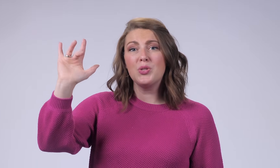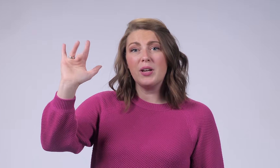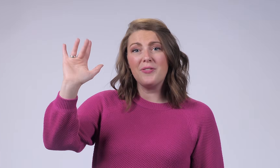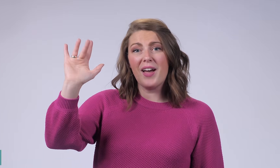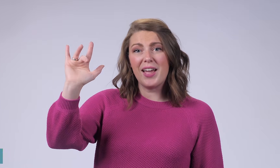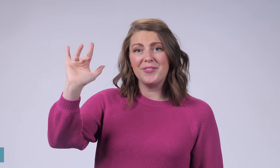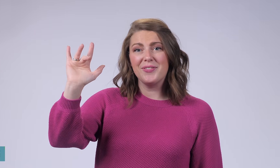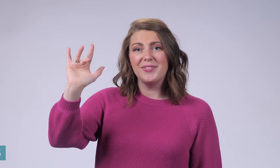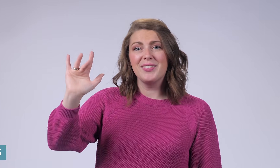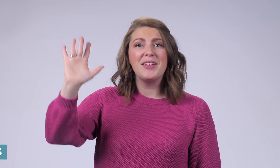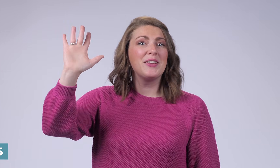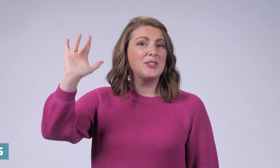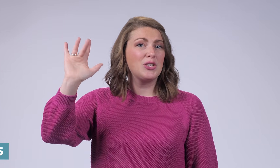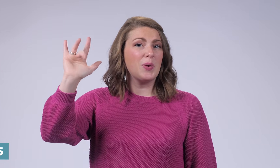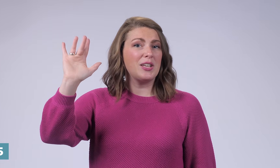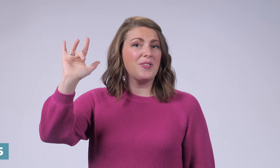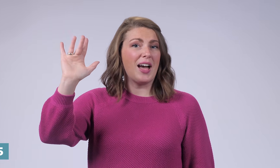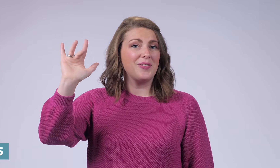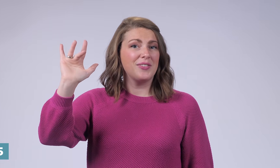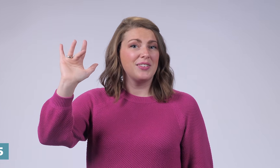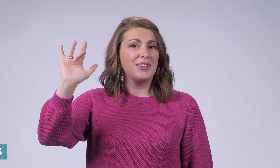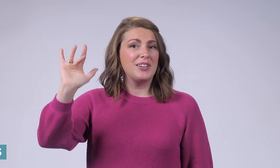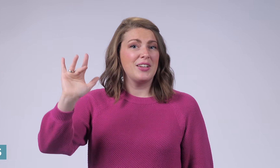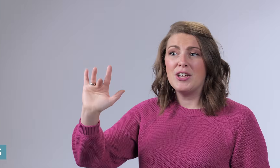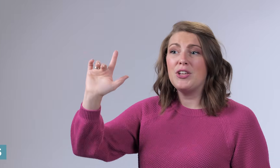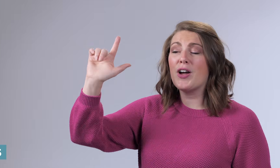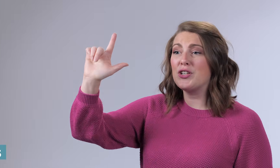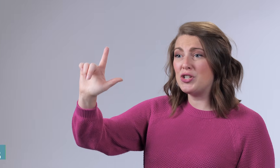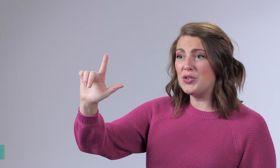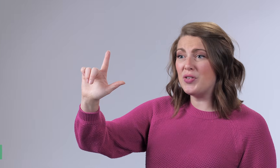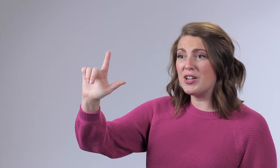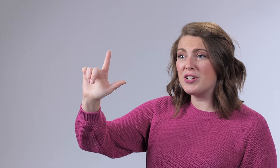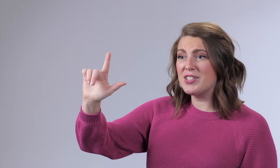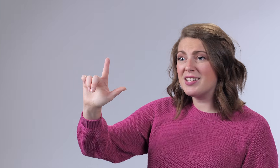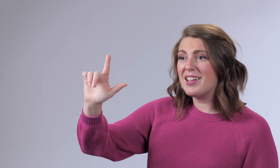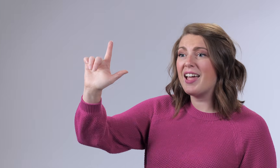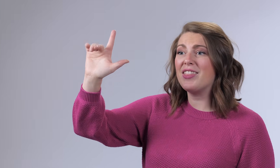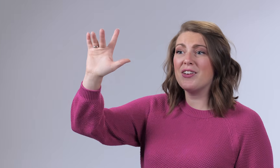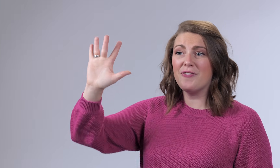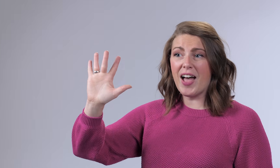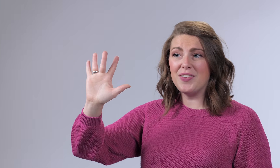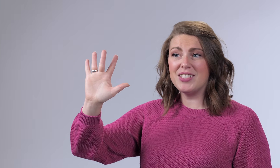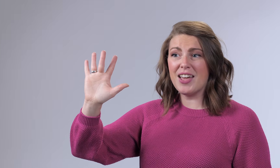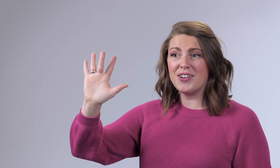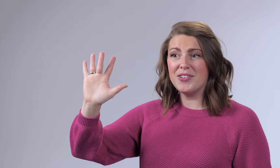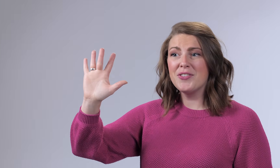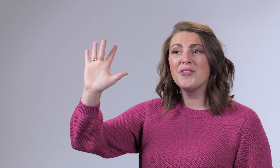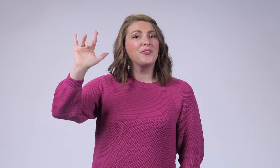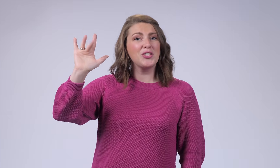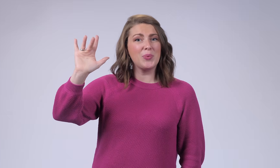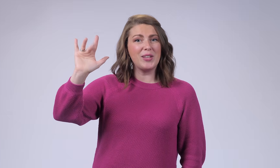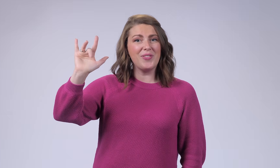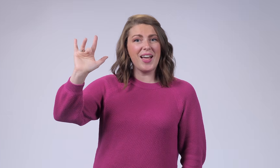Twenty-five, twenty-five you've got two fingers and then five together for 25.